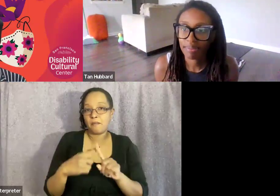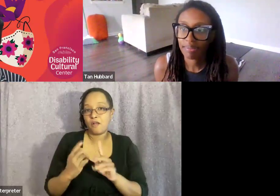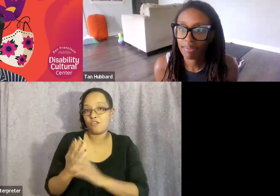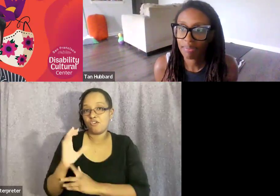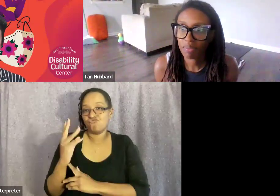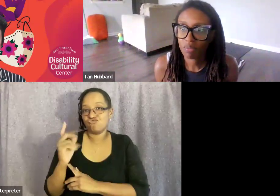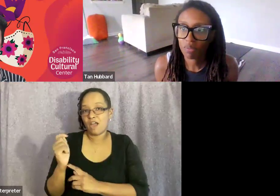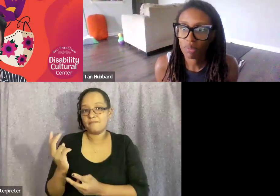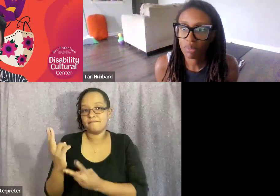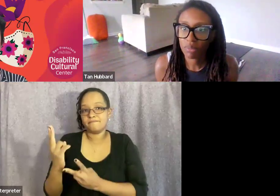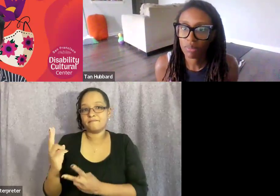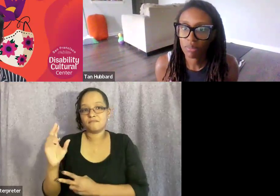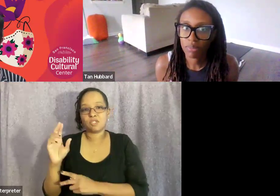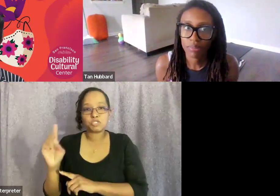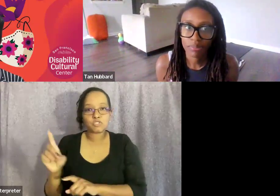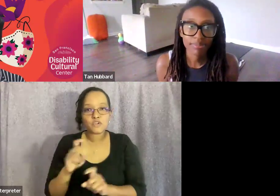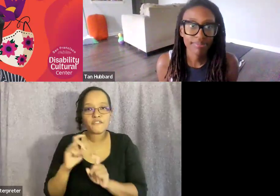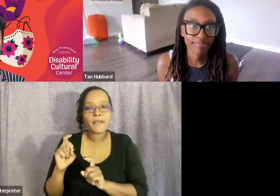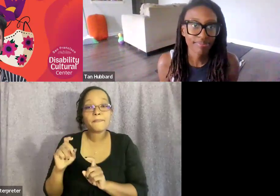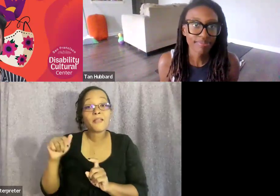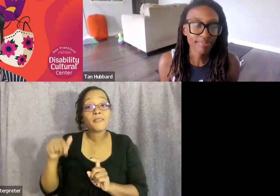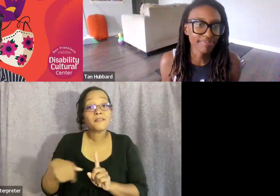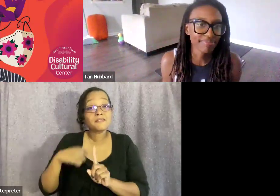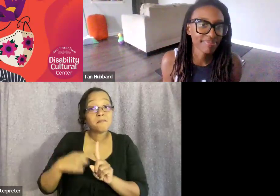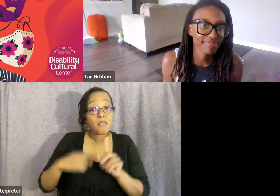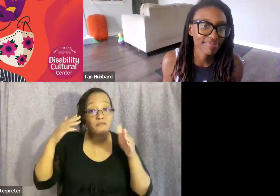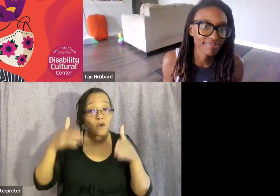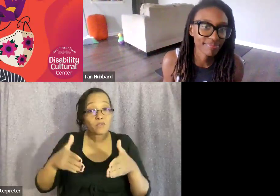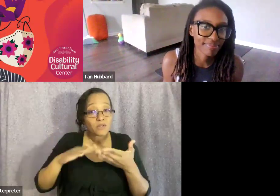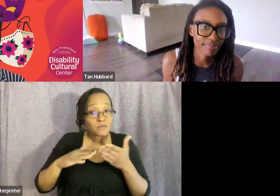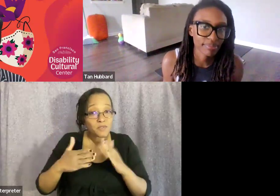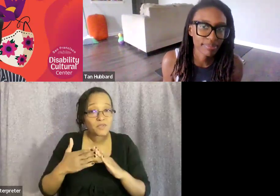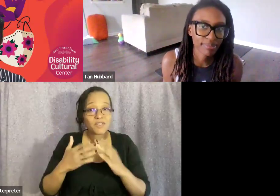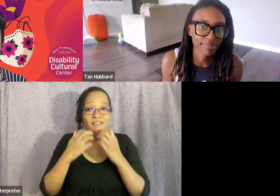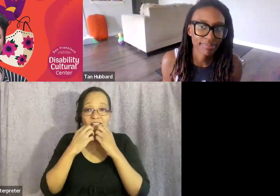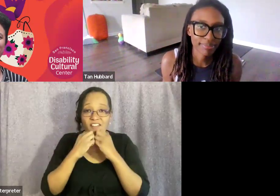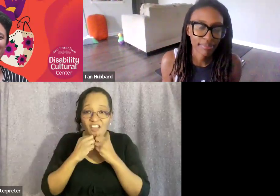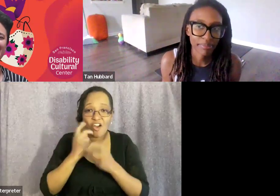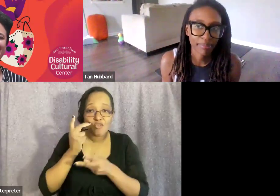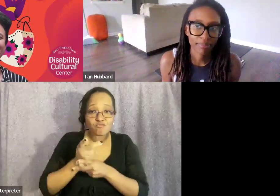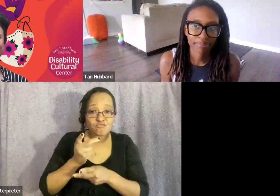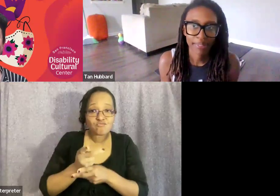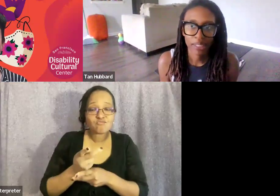And this month is about community and care. So join us for upcoming events.